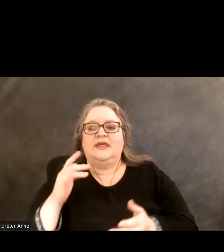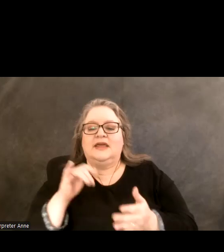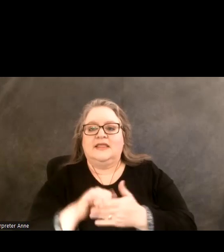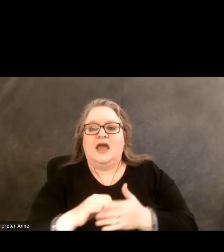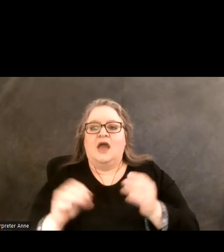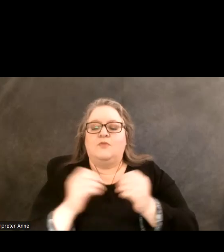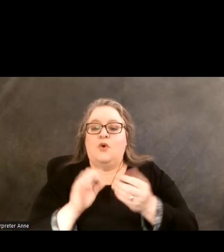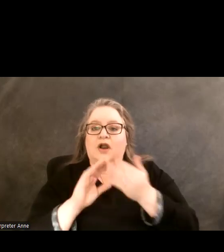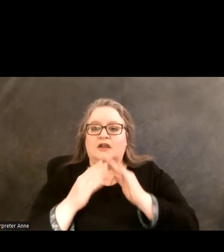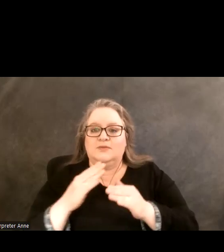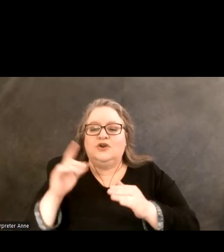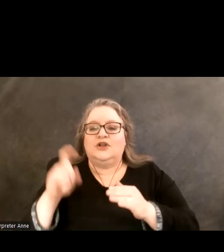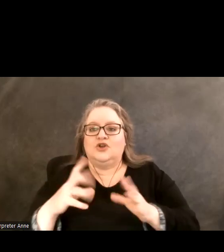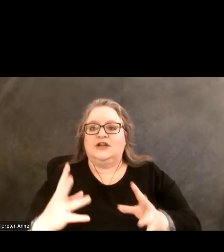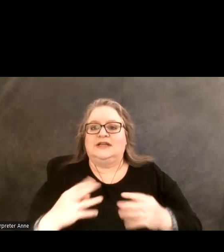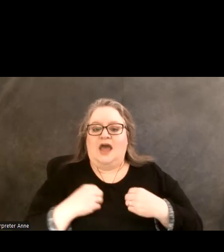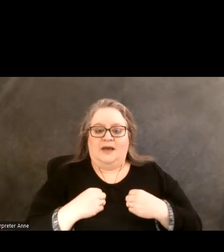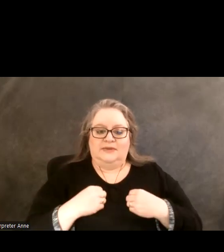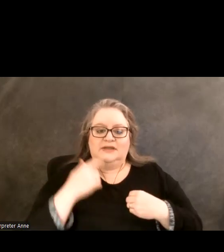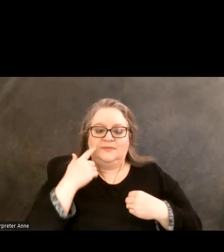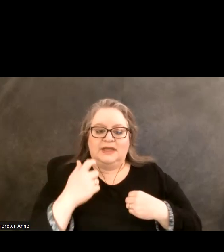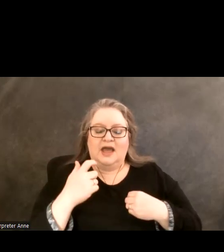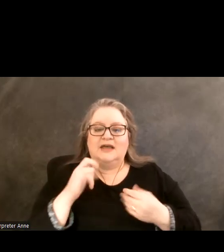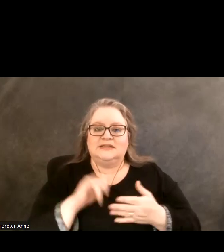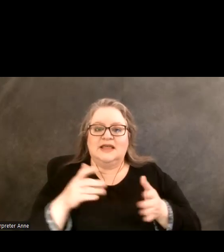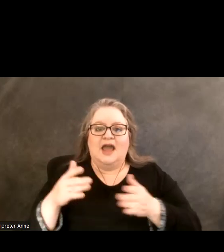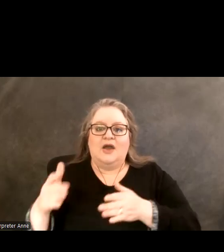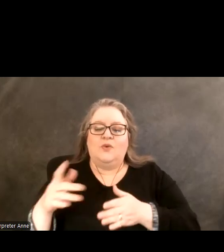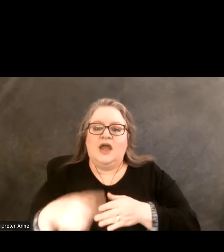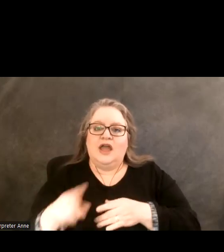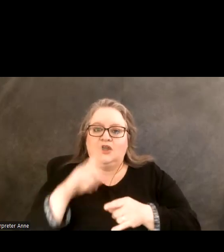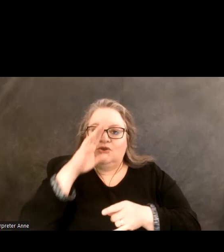community could adopt because that way you know what access